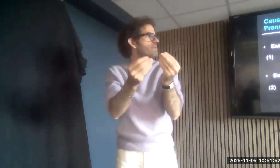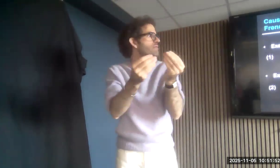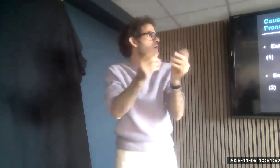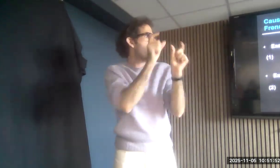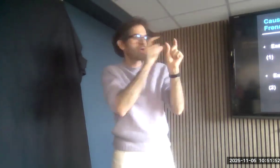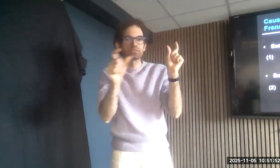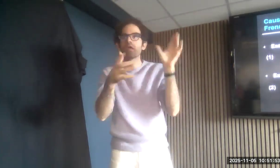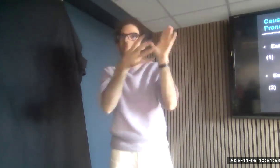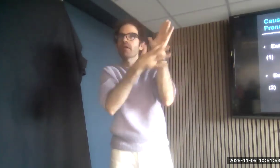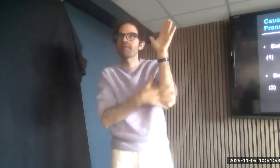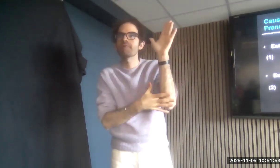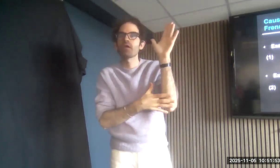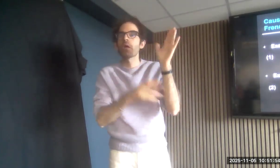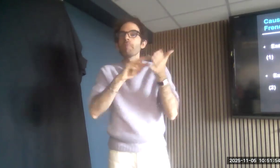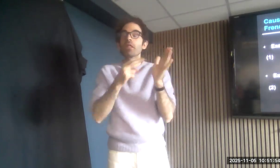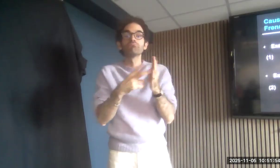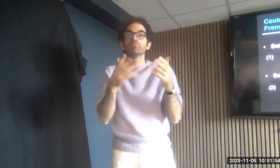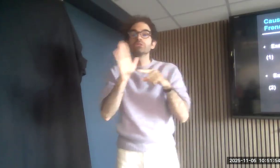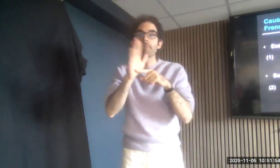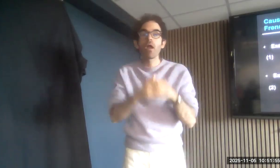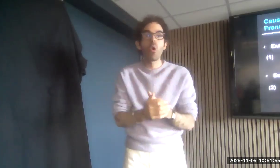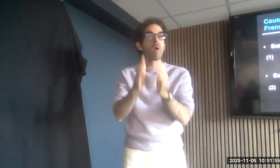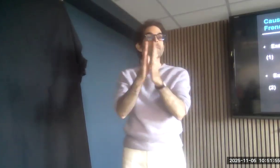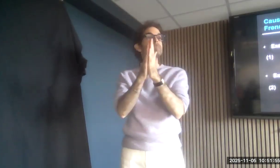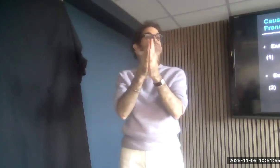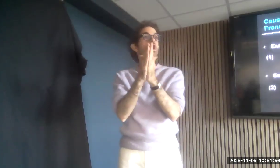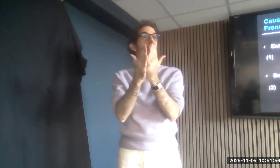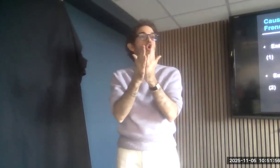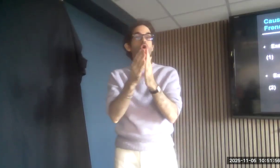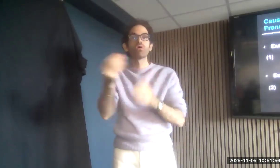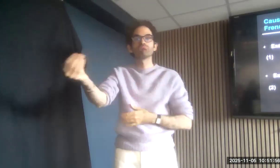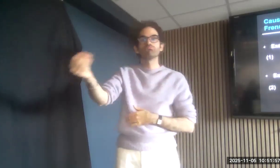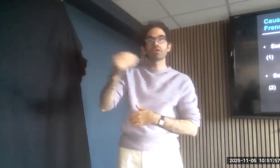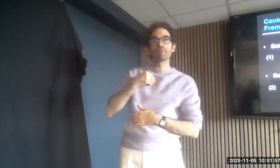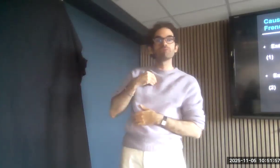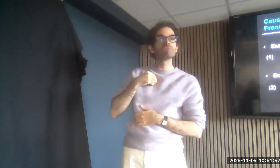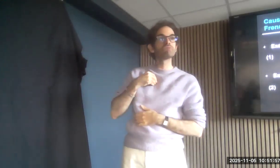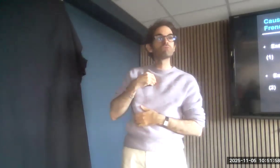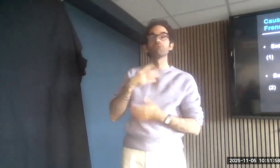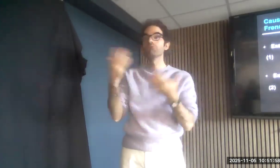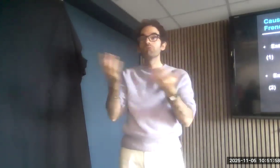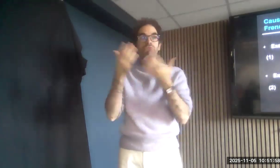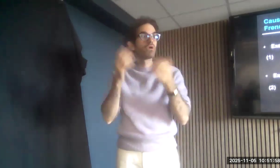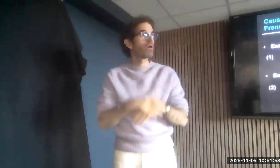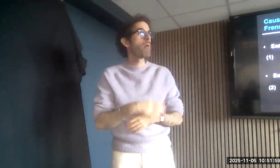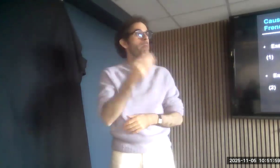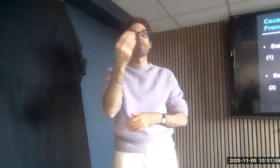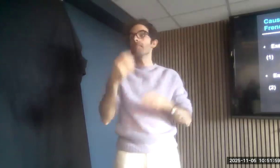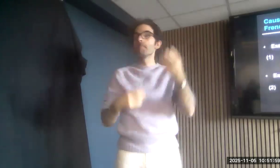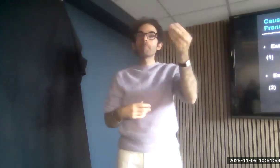The lexical item for example, book… give…